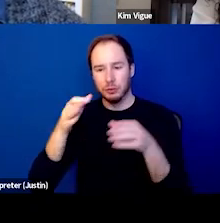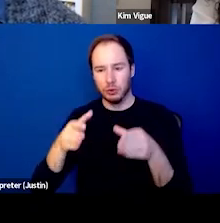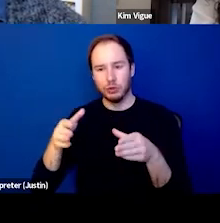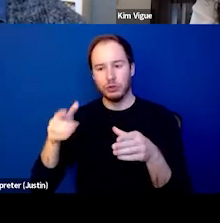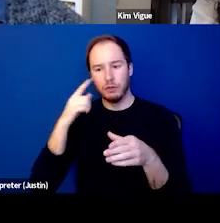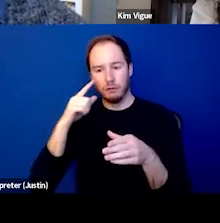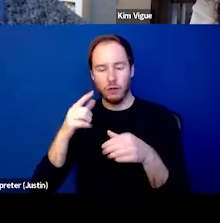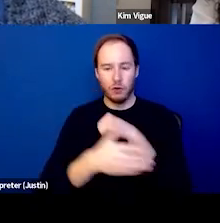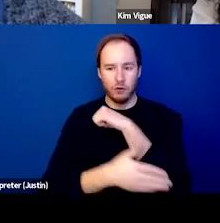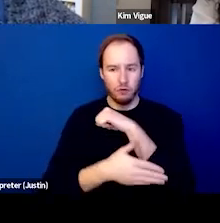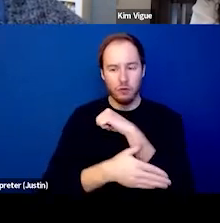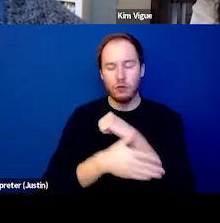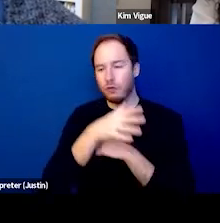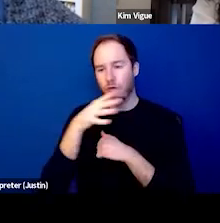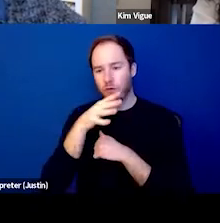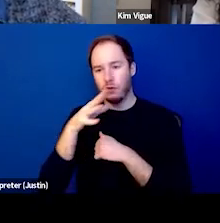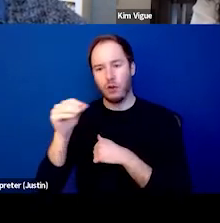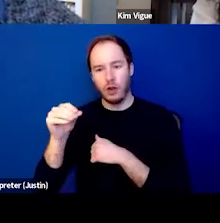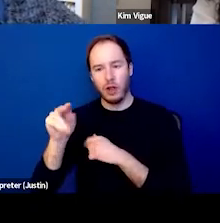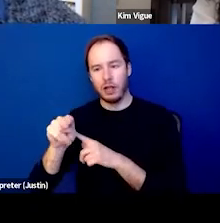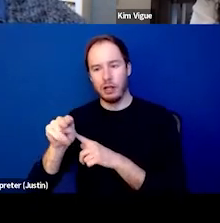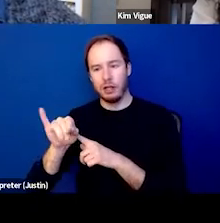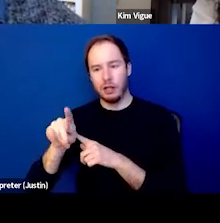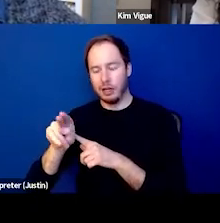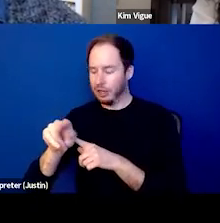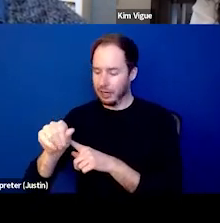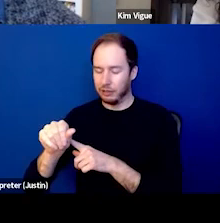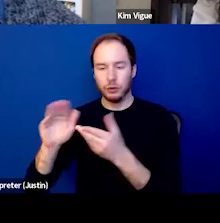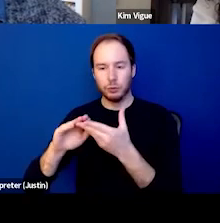and reaching out to native communities too, so reach out to Abby.